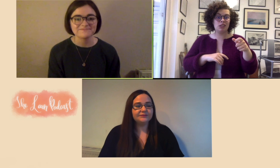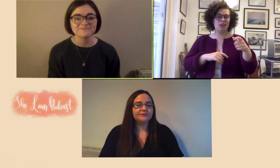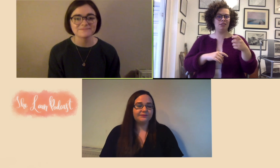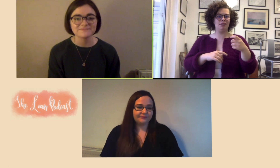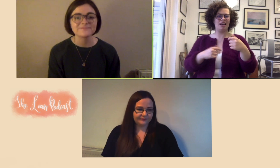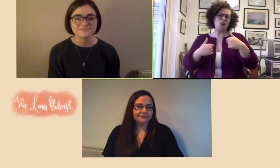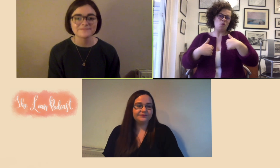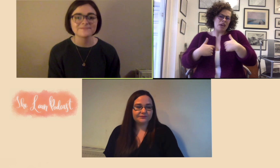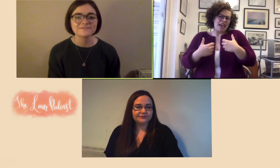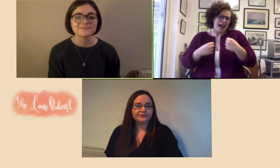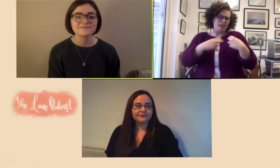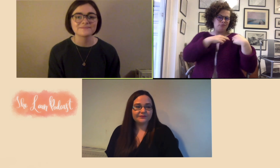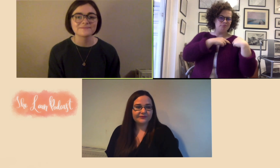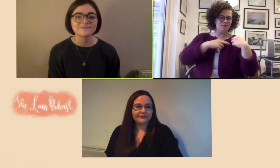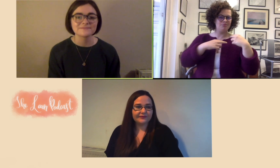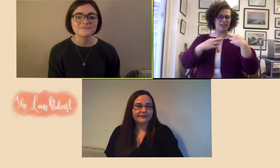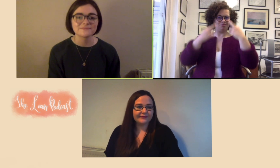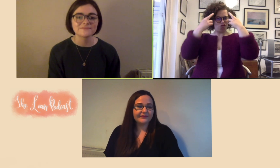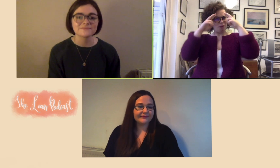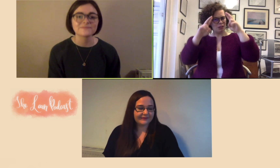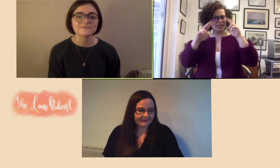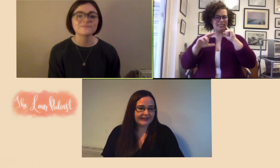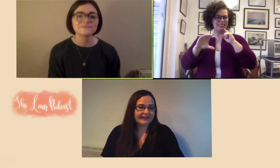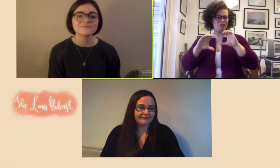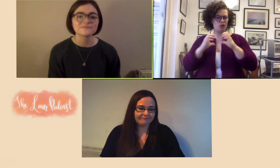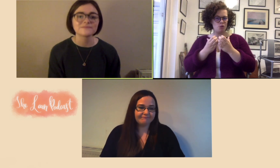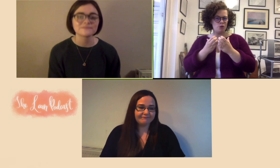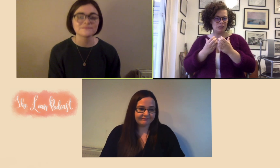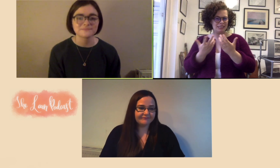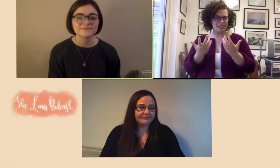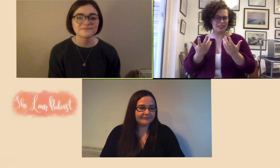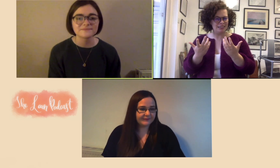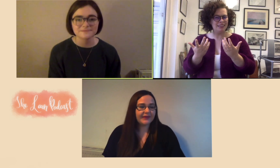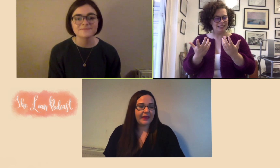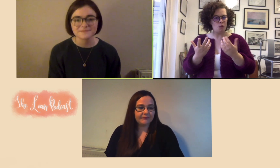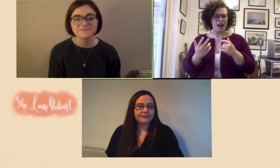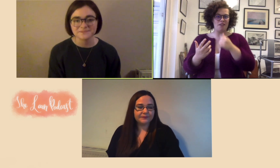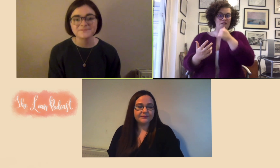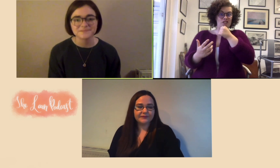that's something we have to bear in mind. We are doing the same thing as an interpreter. In our profession,